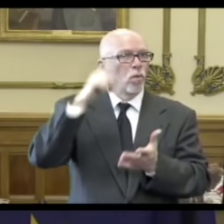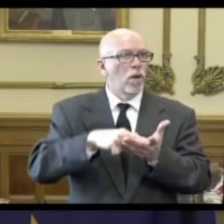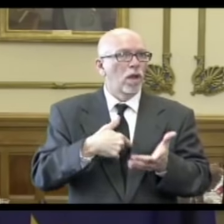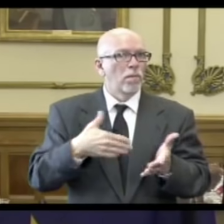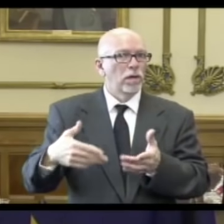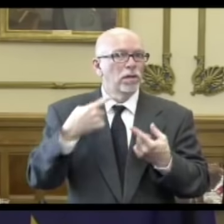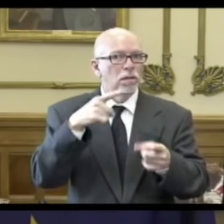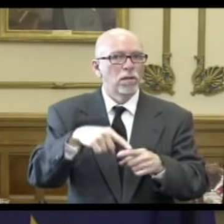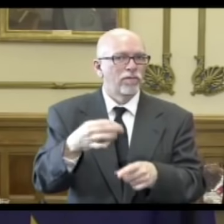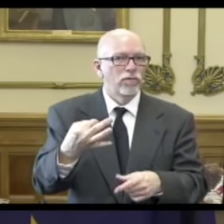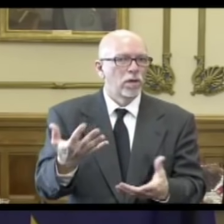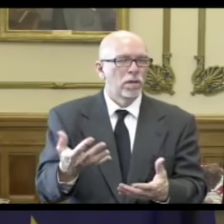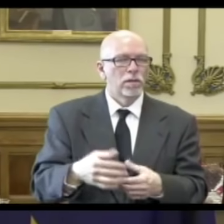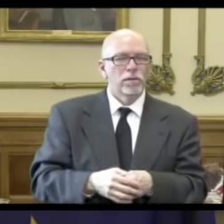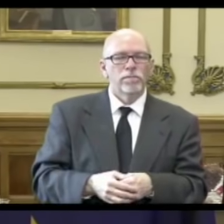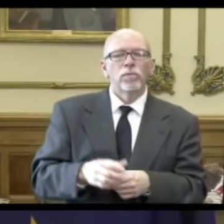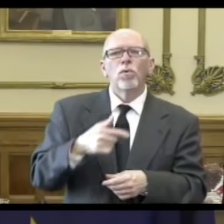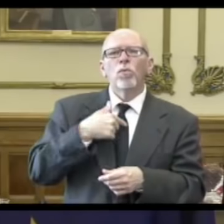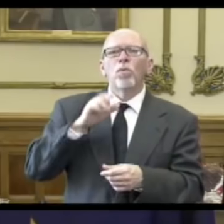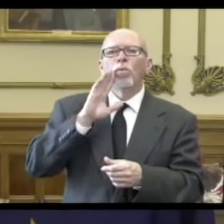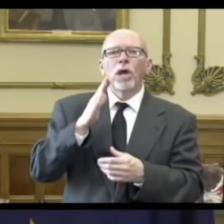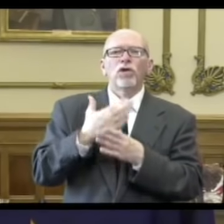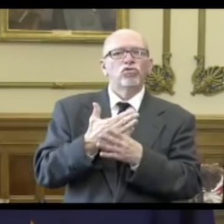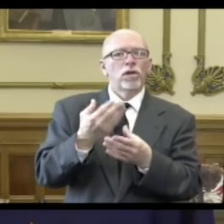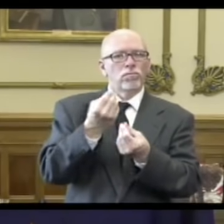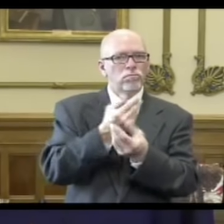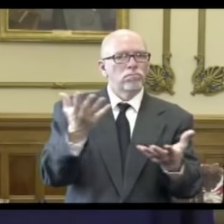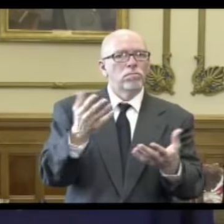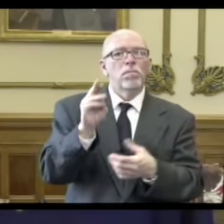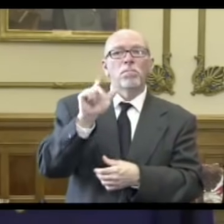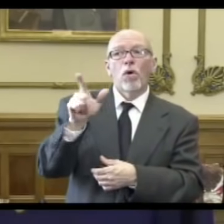YEARS TO OUR STATE BUT TO ANSWER YOU VERY DIRECTLY ABDUL